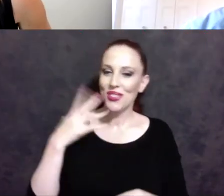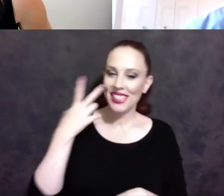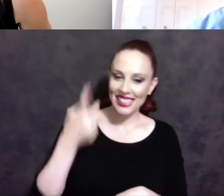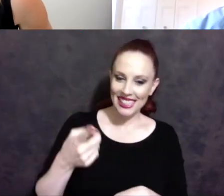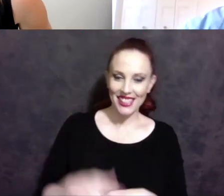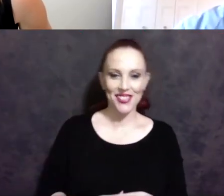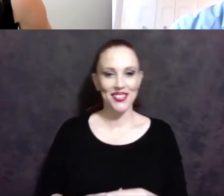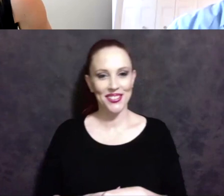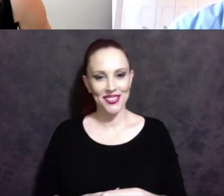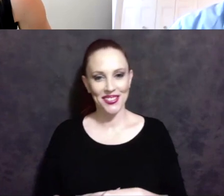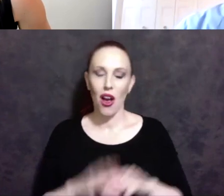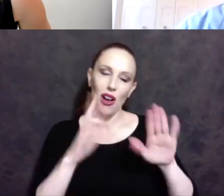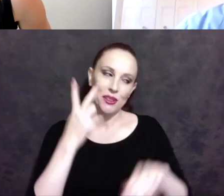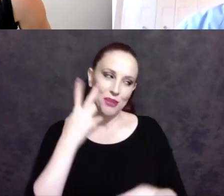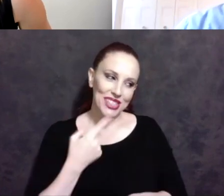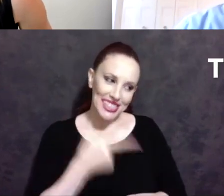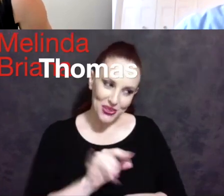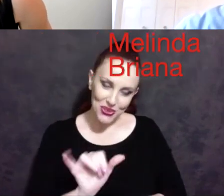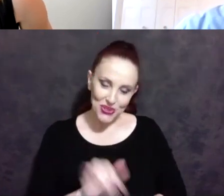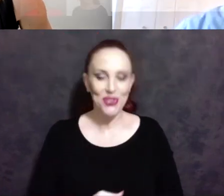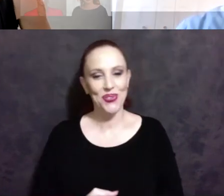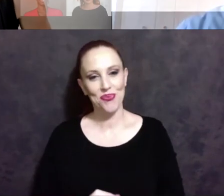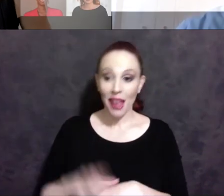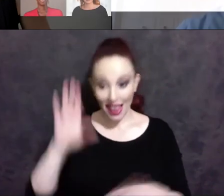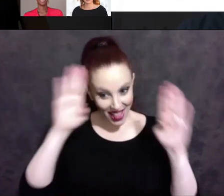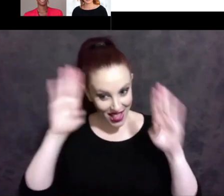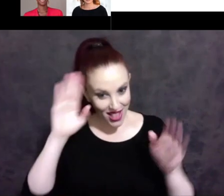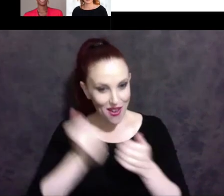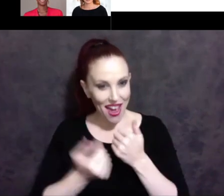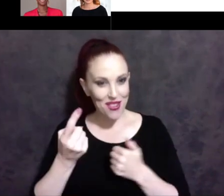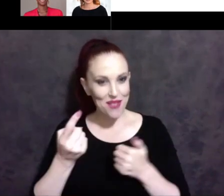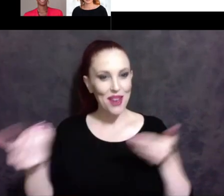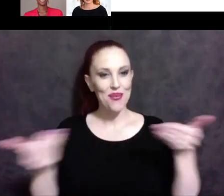Hello Hello. It is great to see you. Great to see you. Hello, everyone. Welcome to leading with empathy